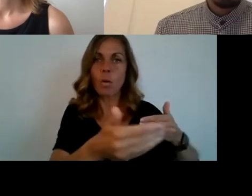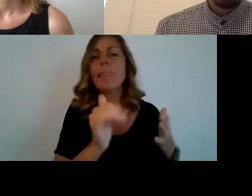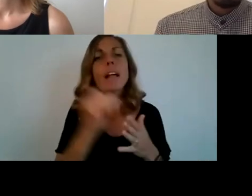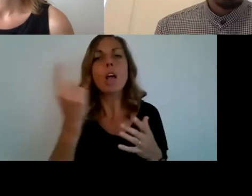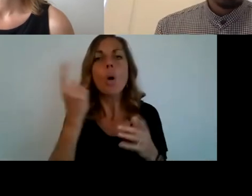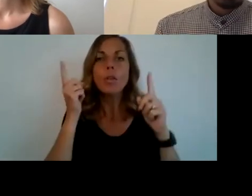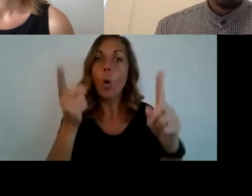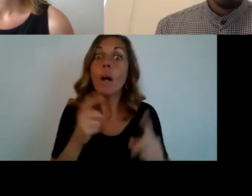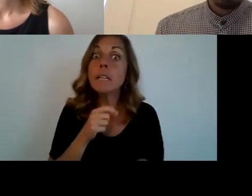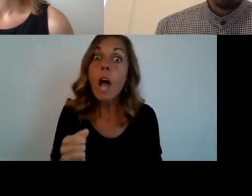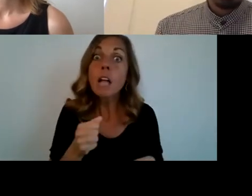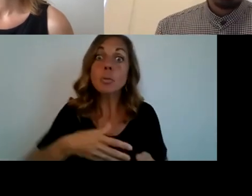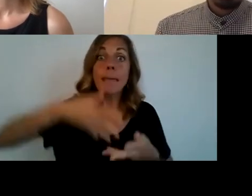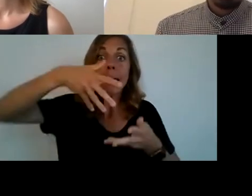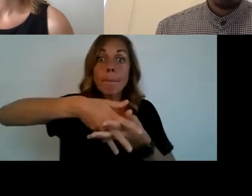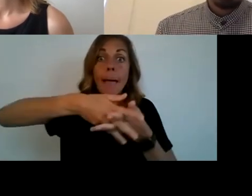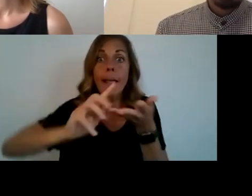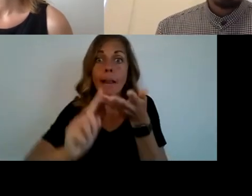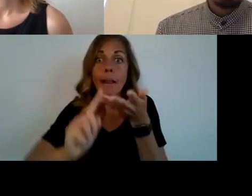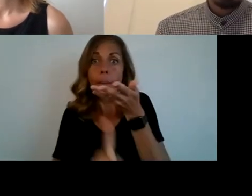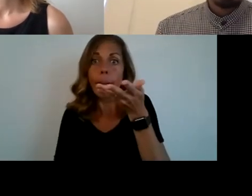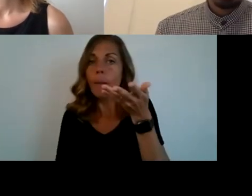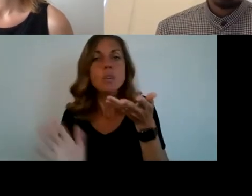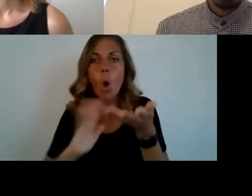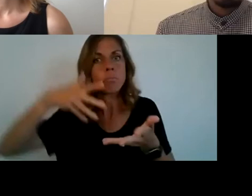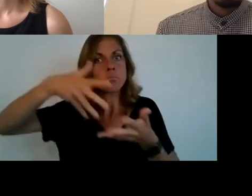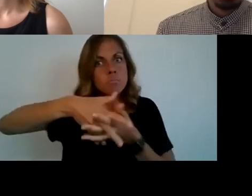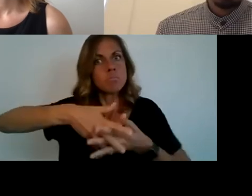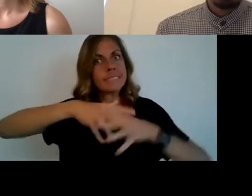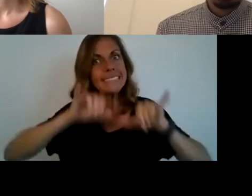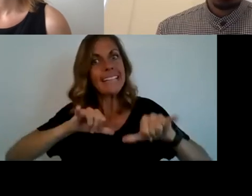and be embedded, but to be embedded, you know, in a sort of permanent like the DNA of quote,